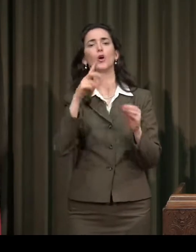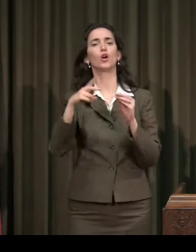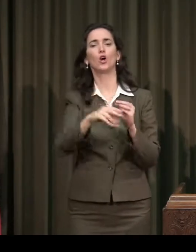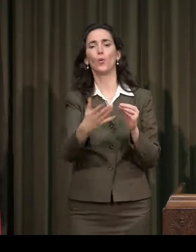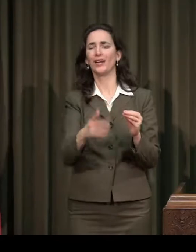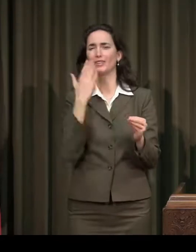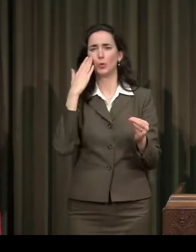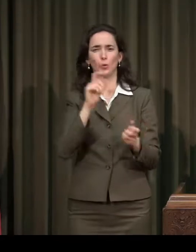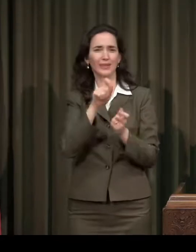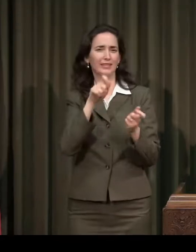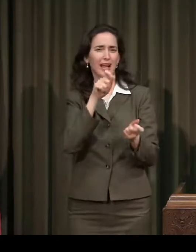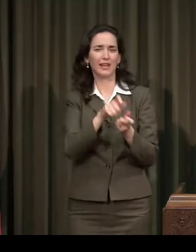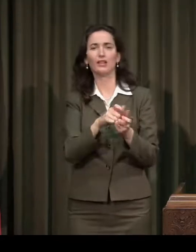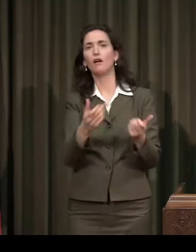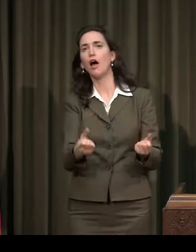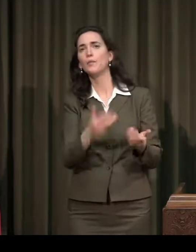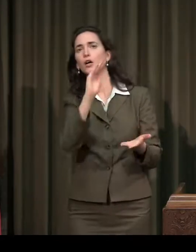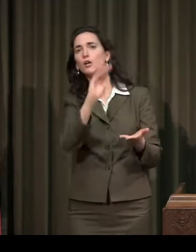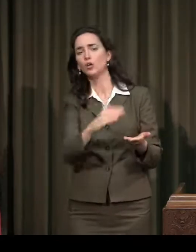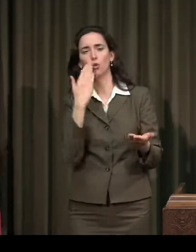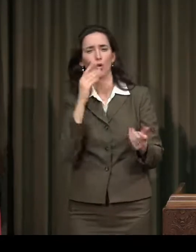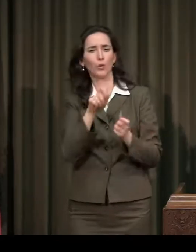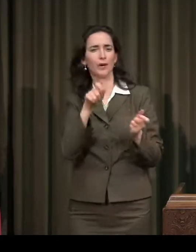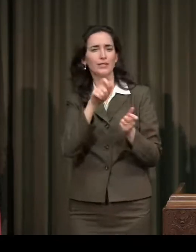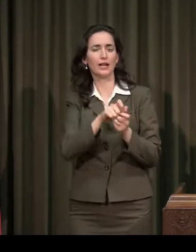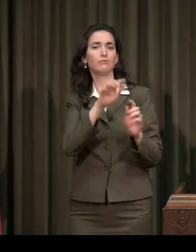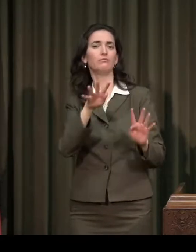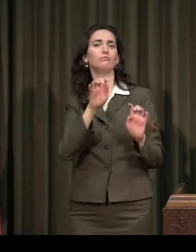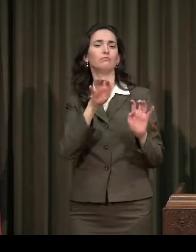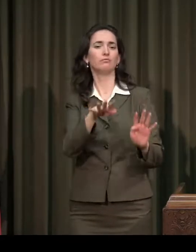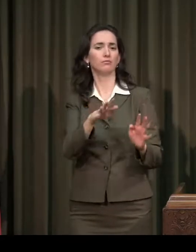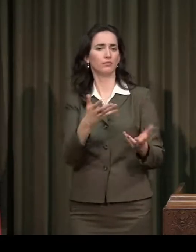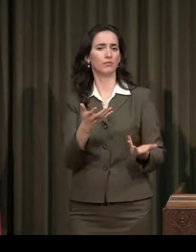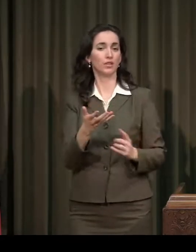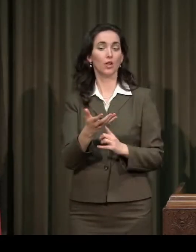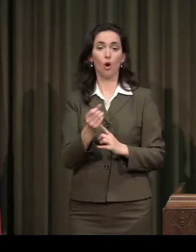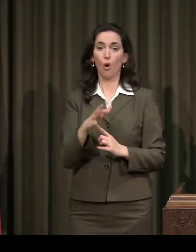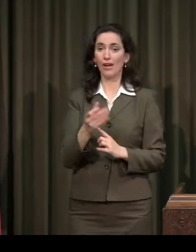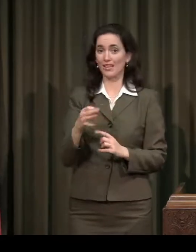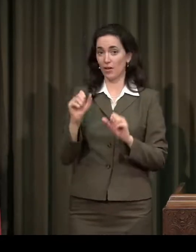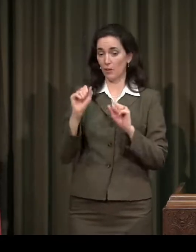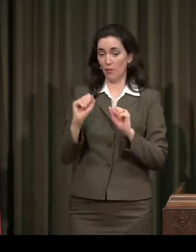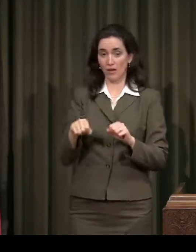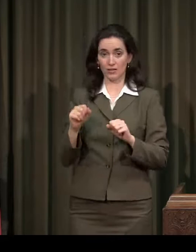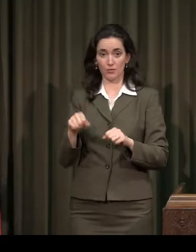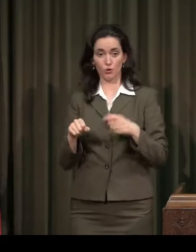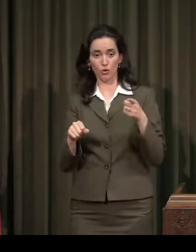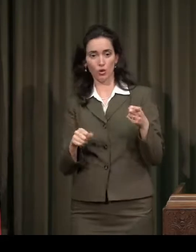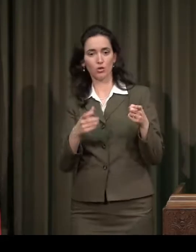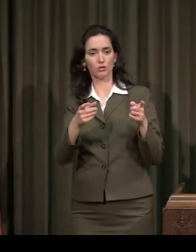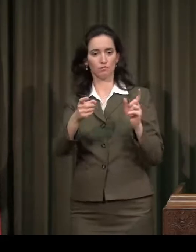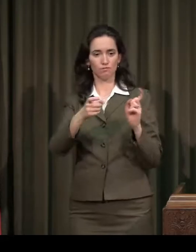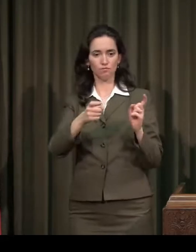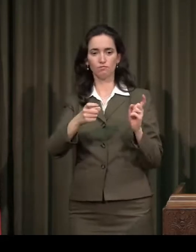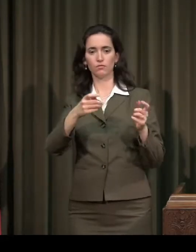or whether it's it's even possible to administer in the fashion that